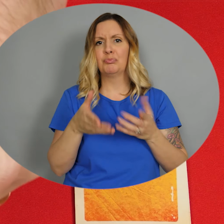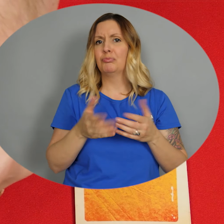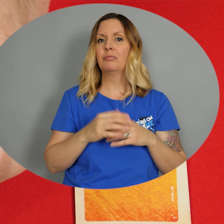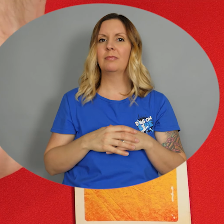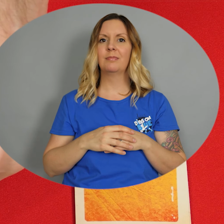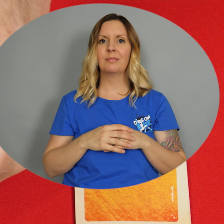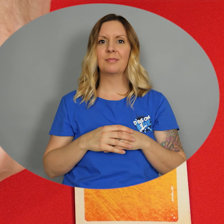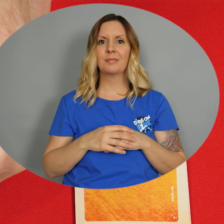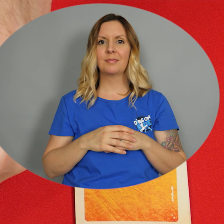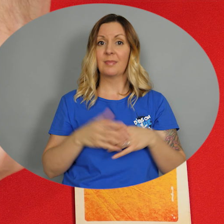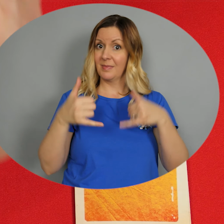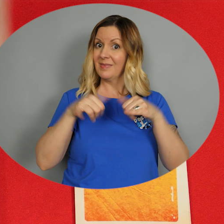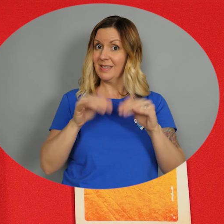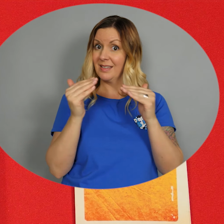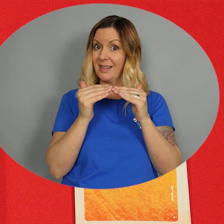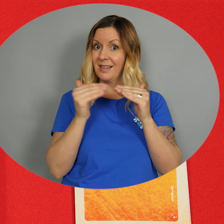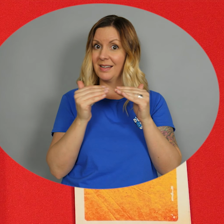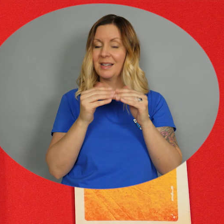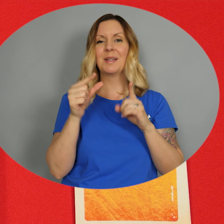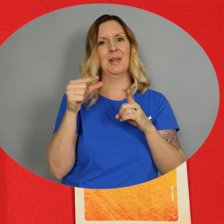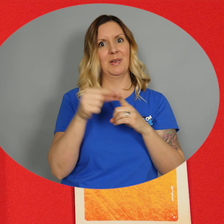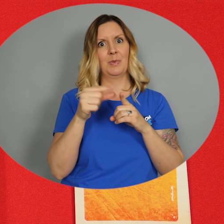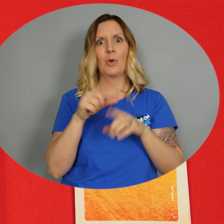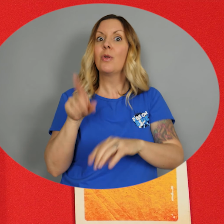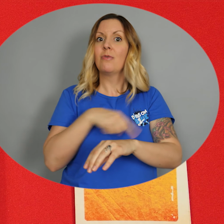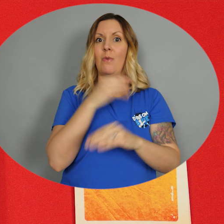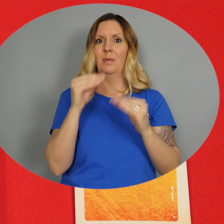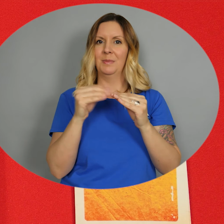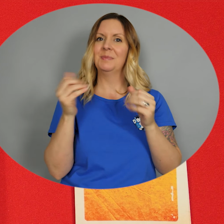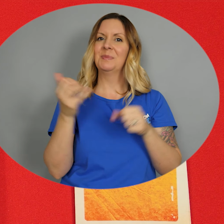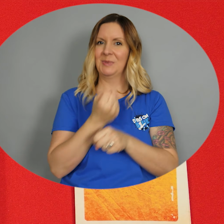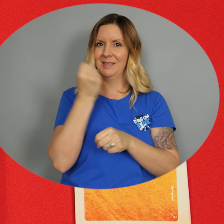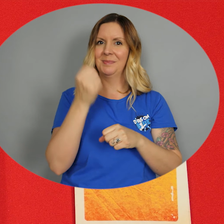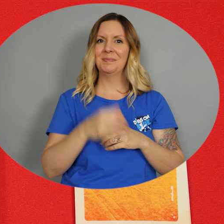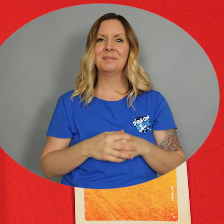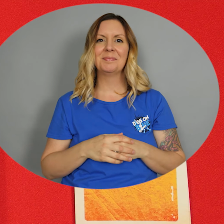of the shared ones. Now if there’s still a tie, then the tied player with the longest